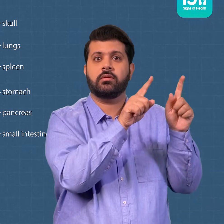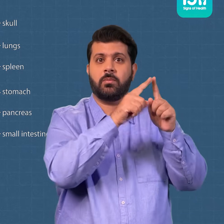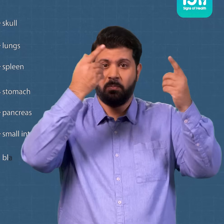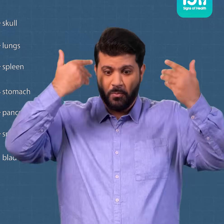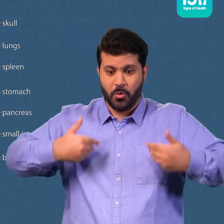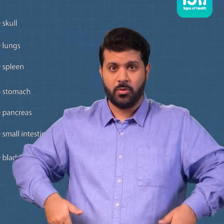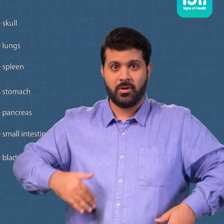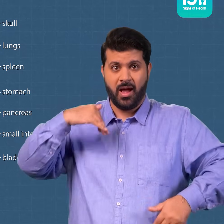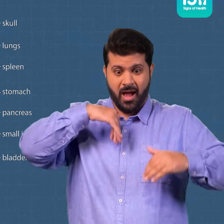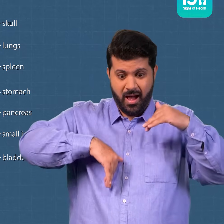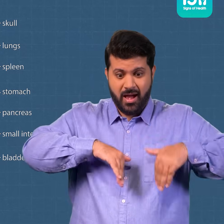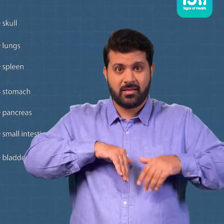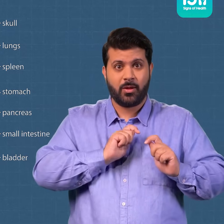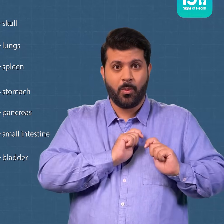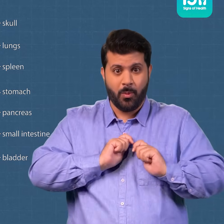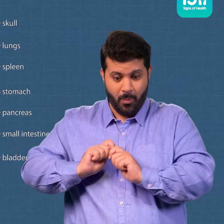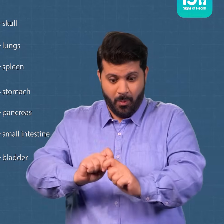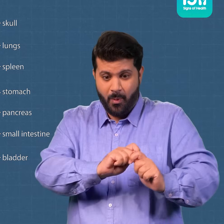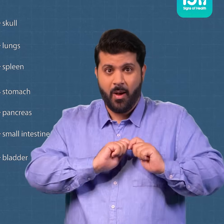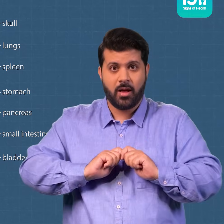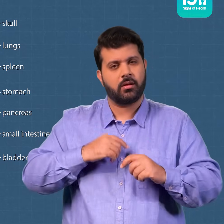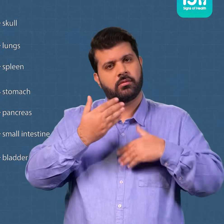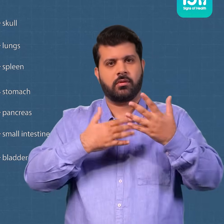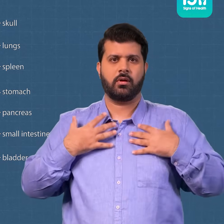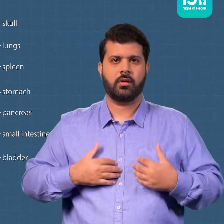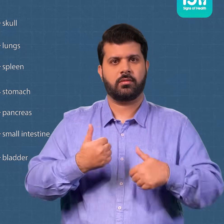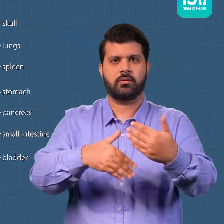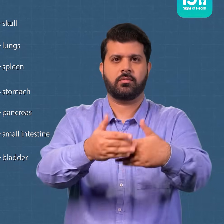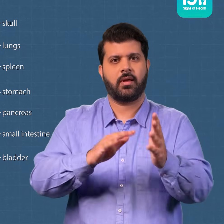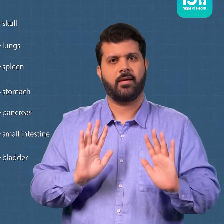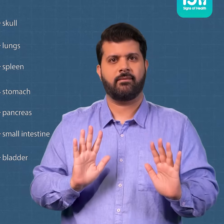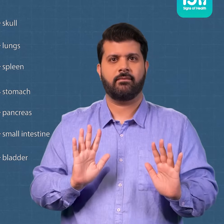Similarly, if these systems in our body work well, we stay healthy.